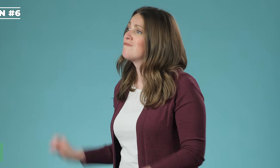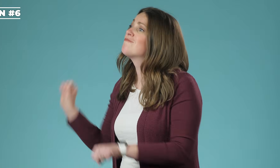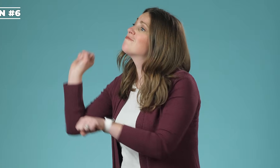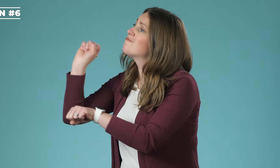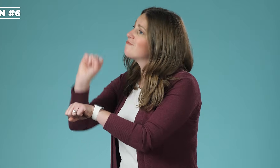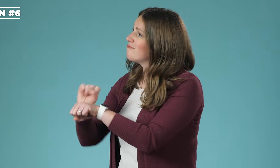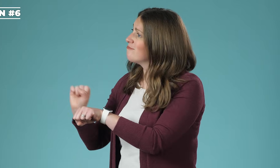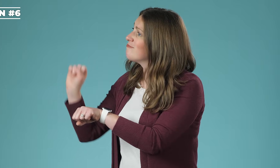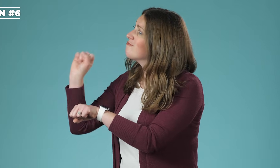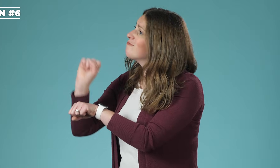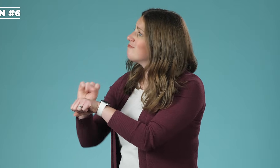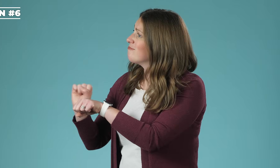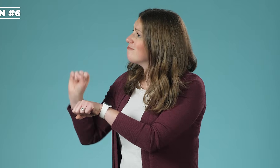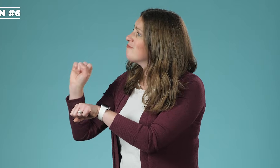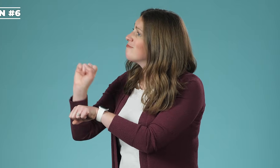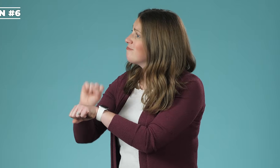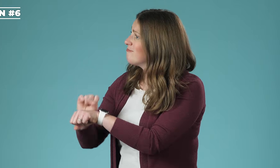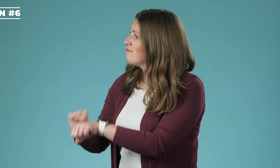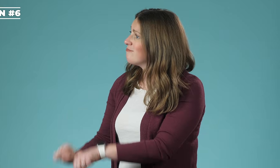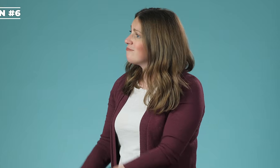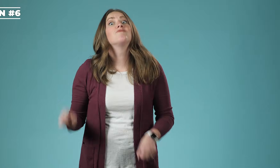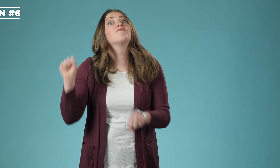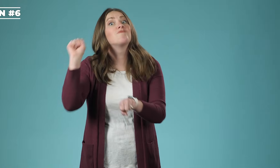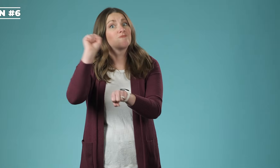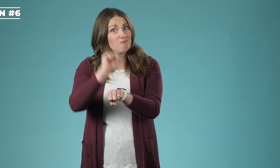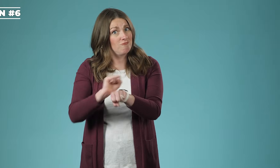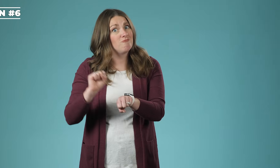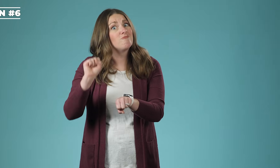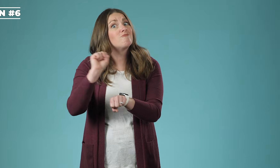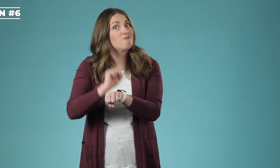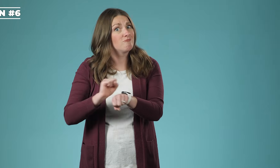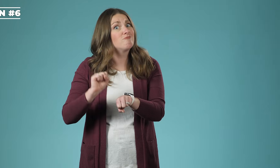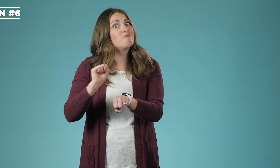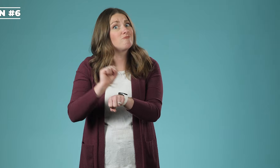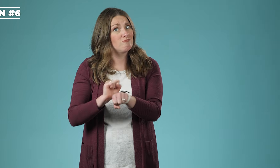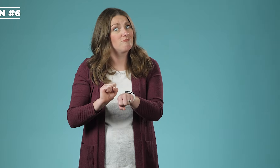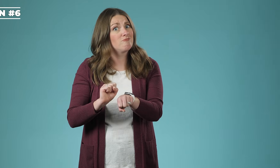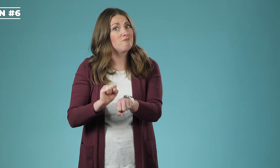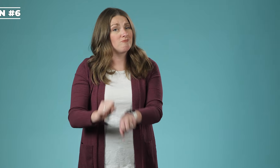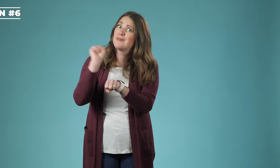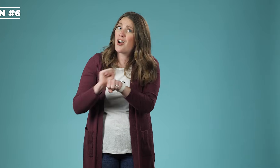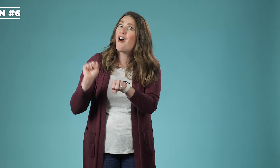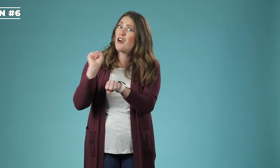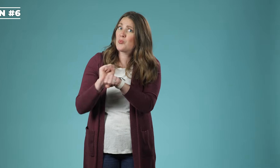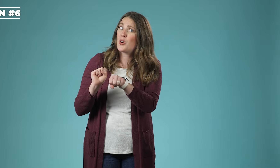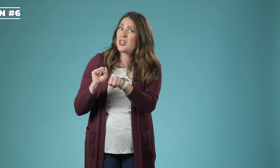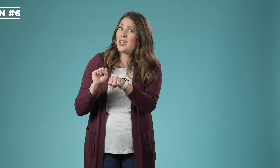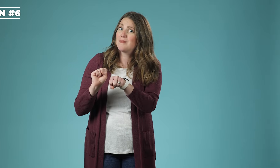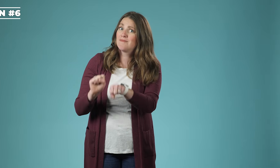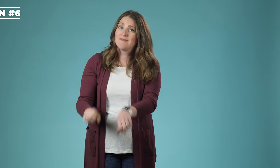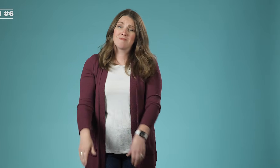It's just like the sign work, but you're talking about somebody's personality, hard working.